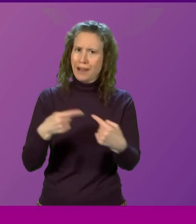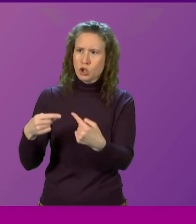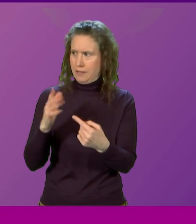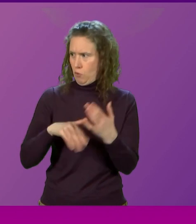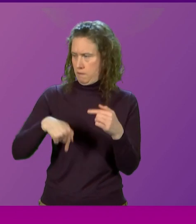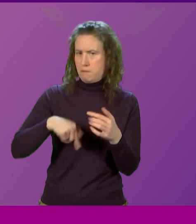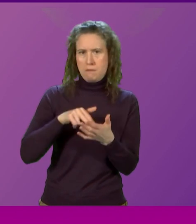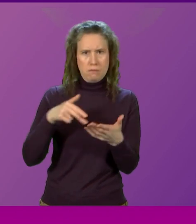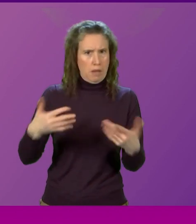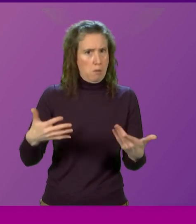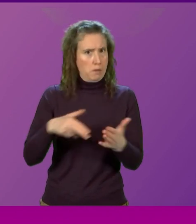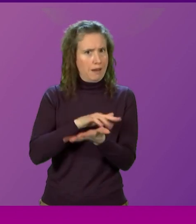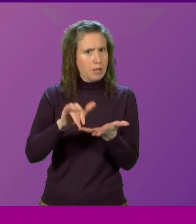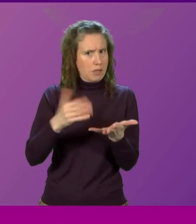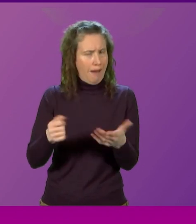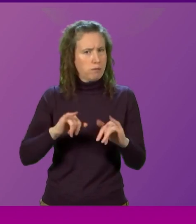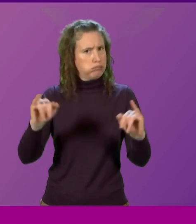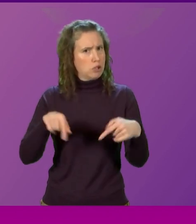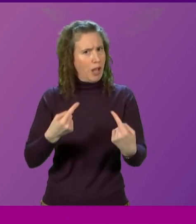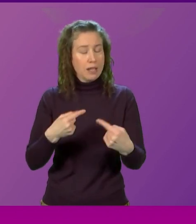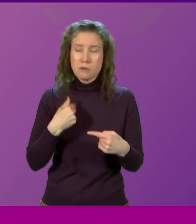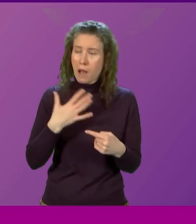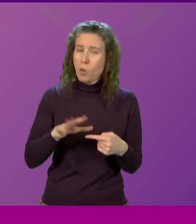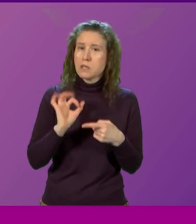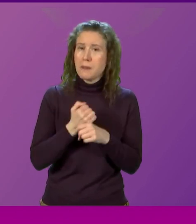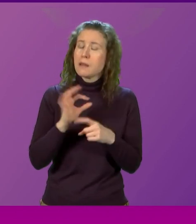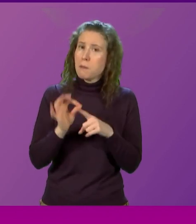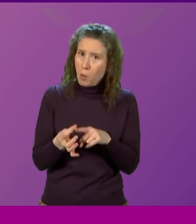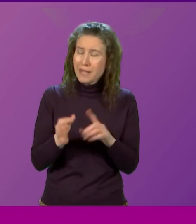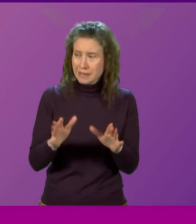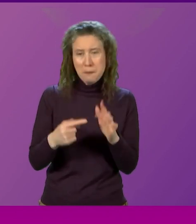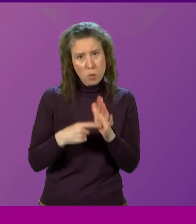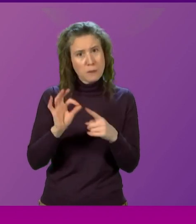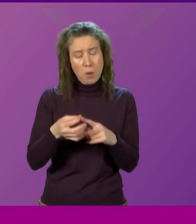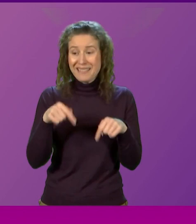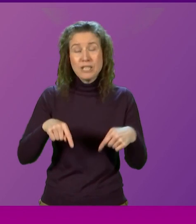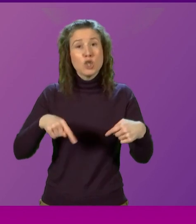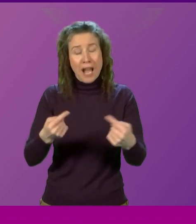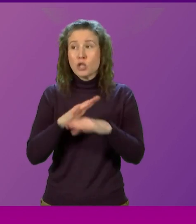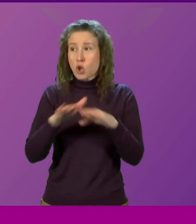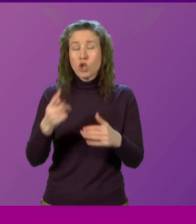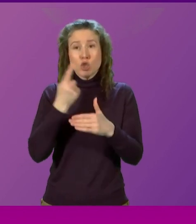I was making the point—it is an important one—that the challenges are not unique to